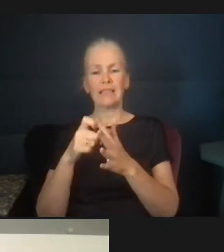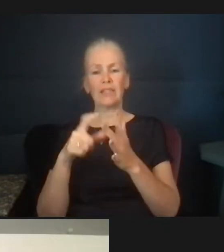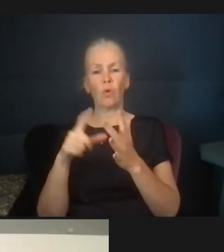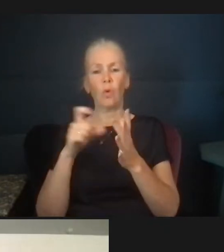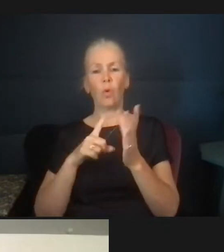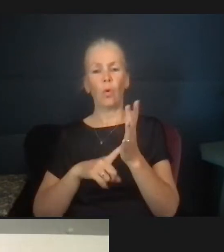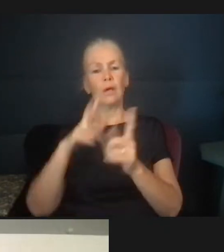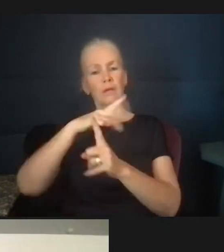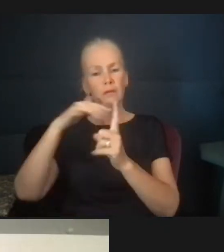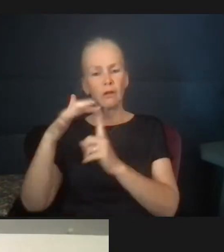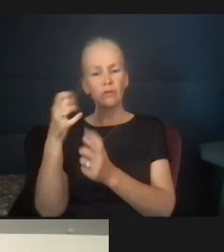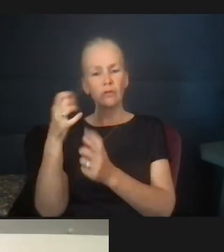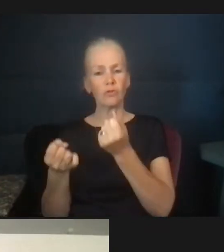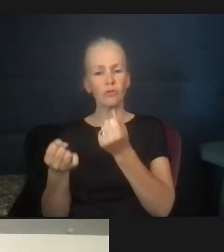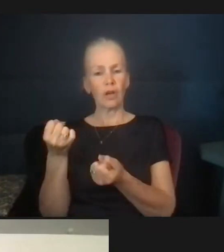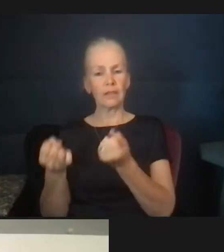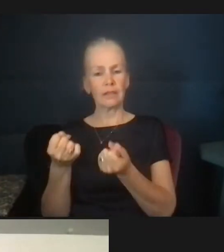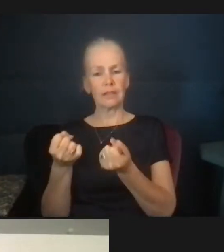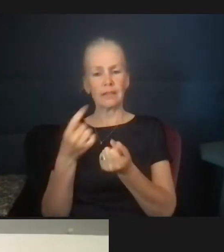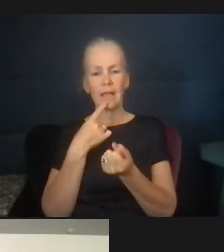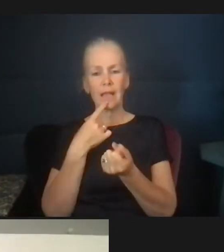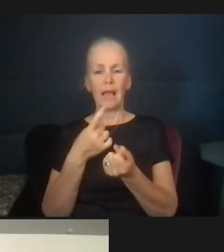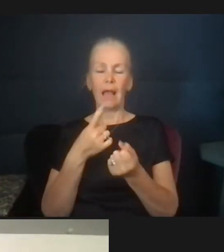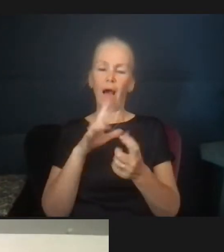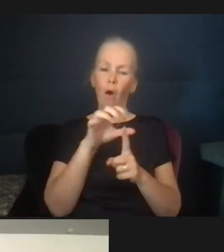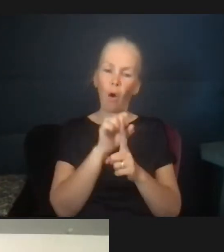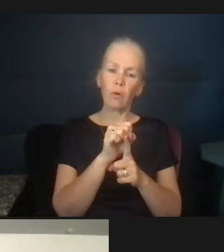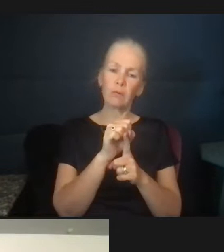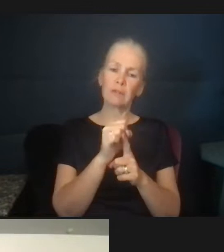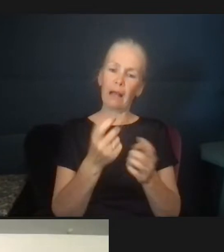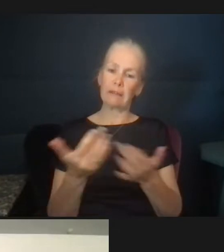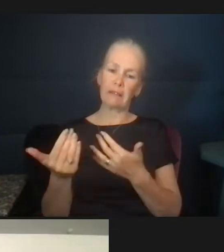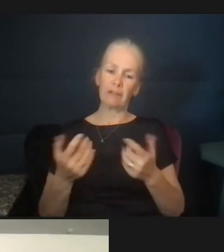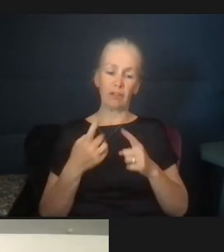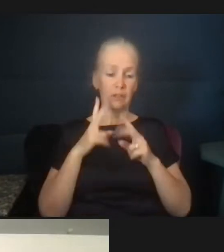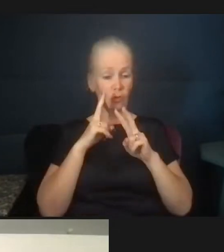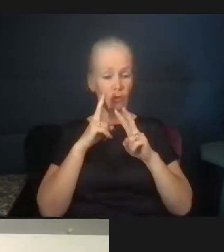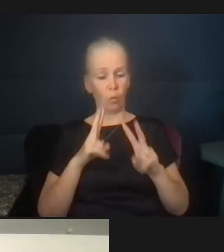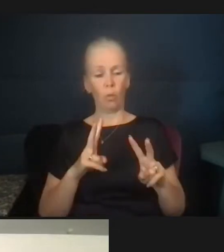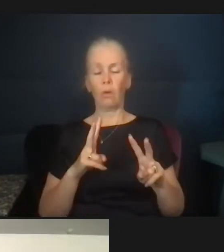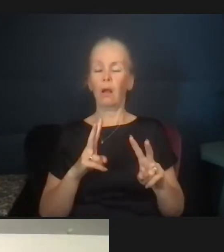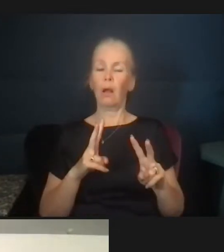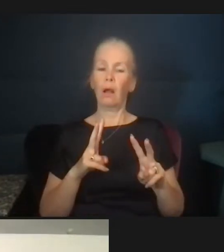It holds the possibility to be transformative because it encourages us to look at the multiple